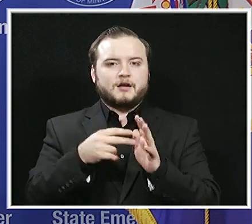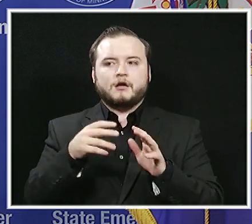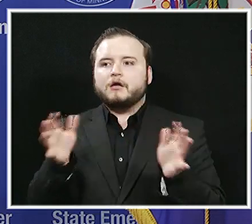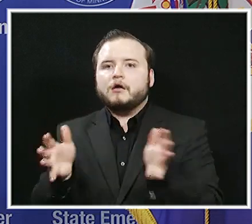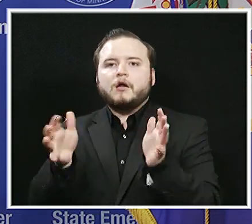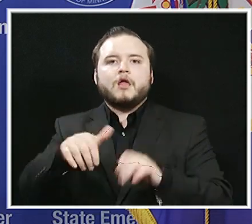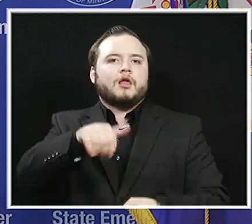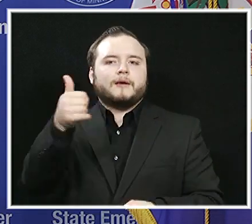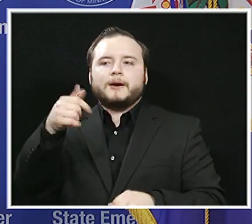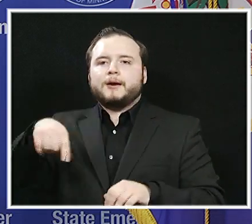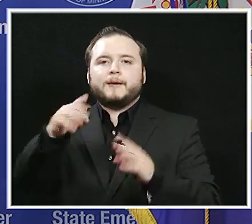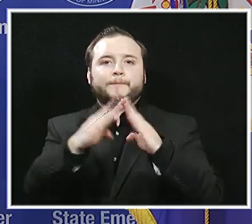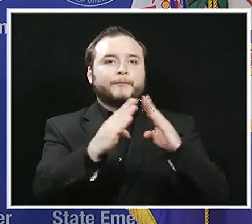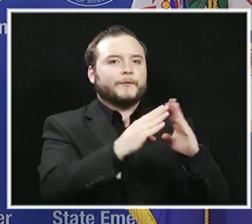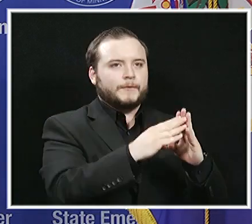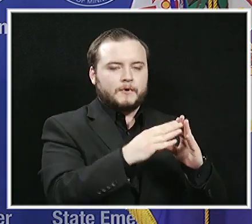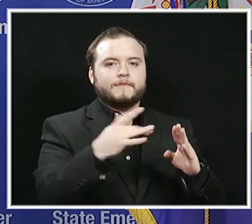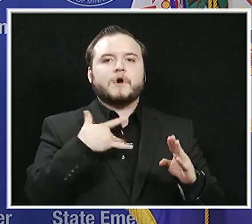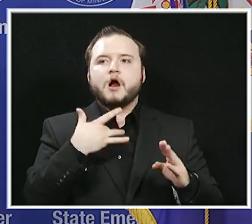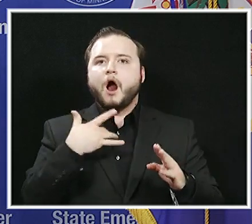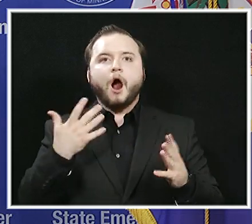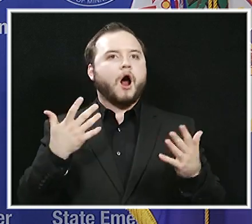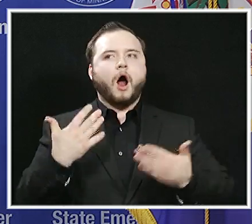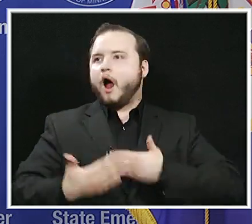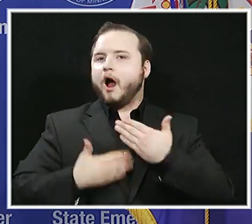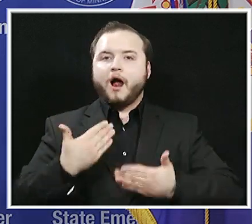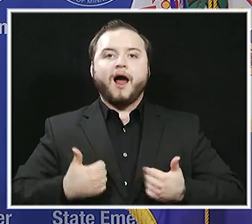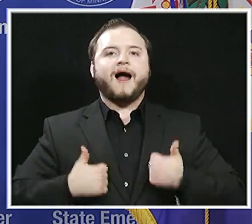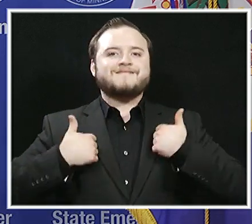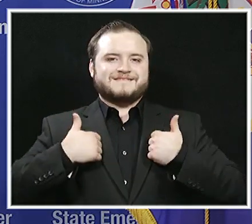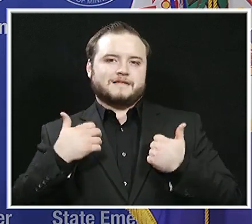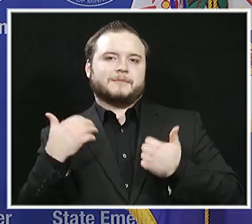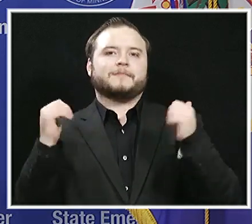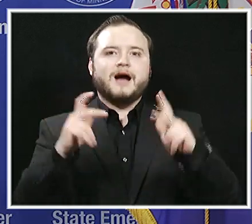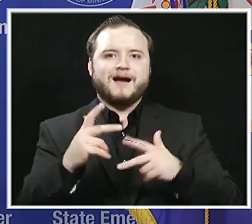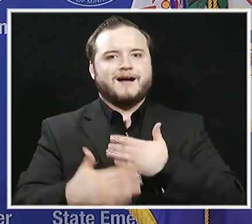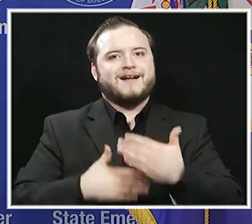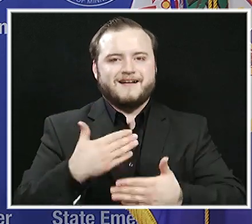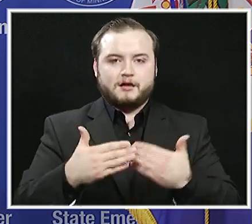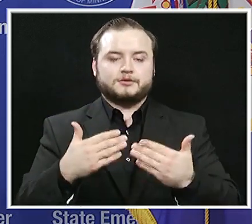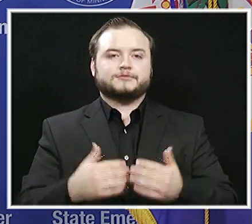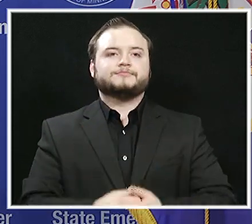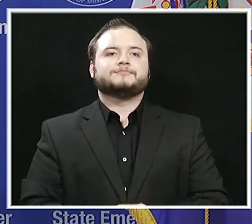Minnesota is doing. So does action encourage other communities to return to civic life in a thoughtful way